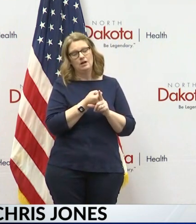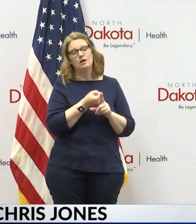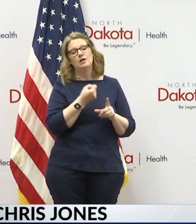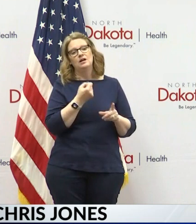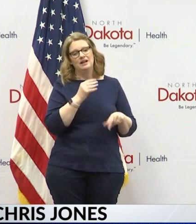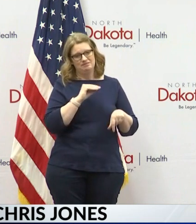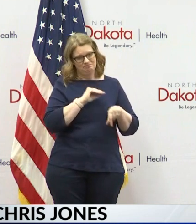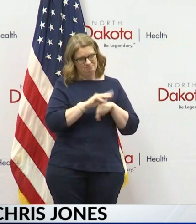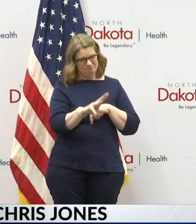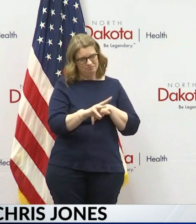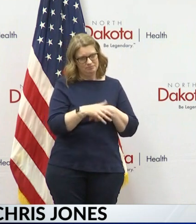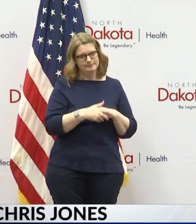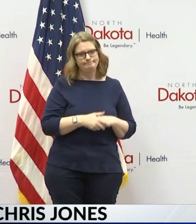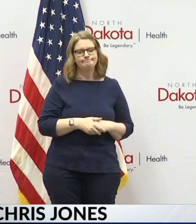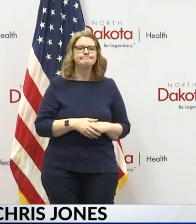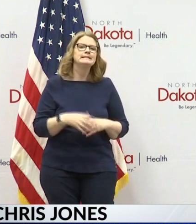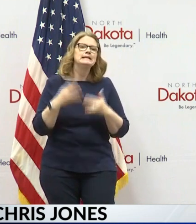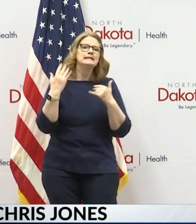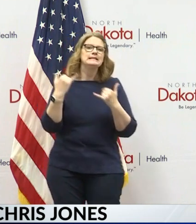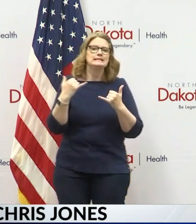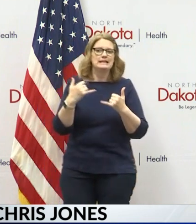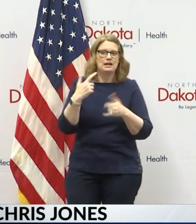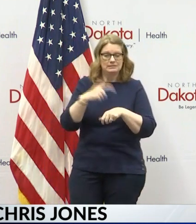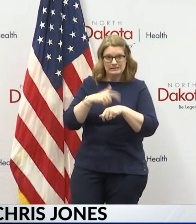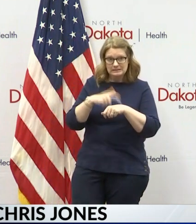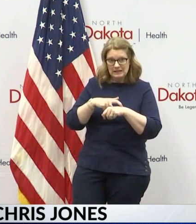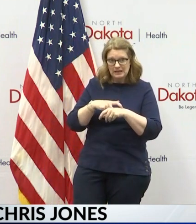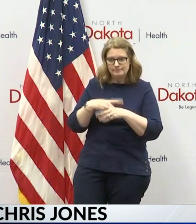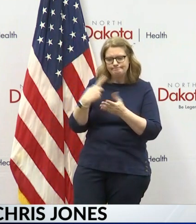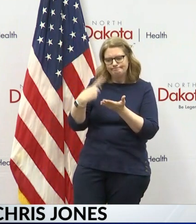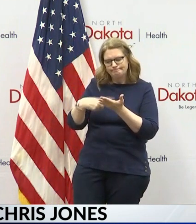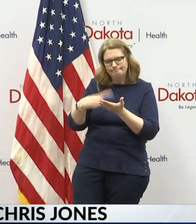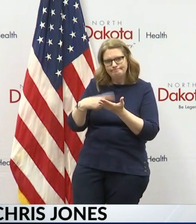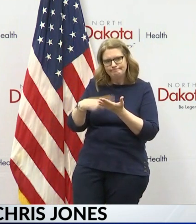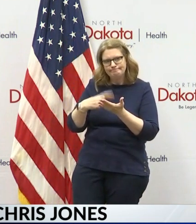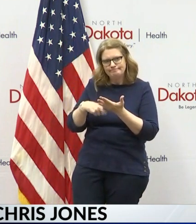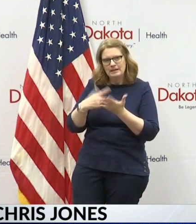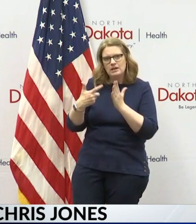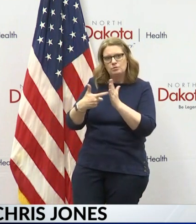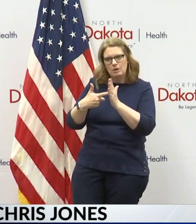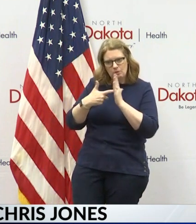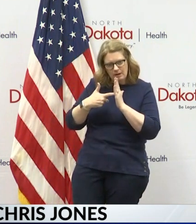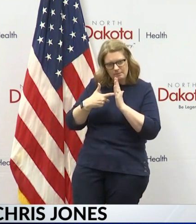ASSISTED LIVING RESIDENTS ACROSS FEEDBACK HAVE FACED GREAT IMPACT AS A RESULT OF COVID-19.